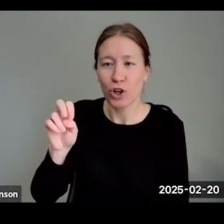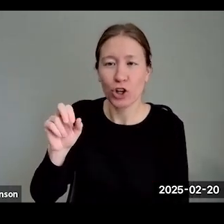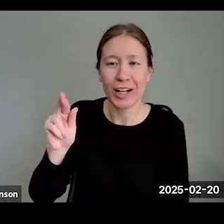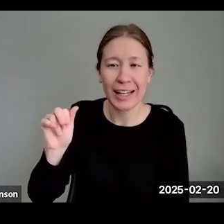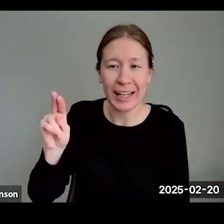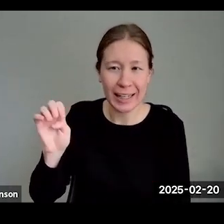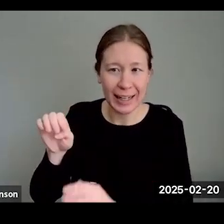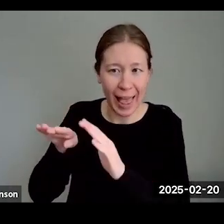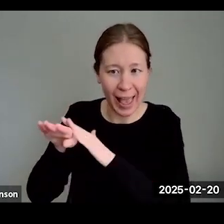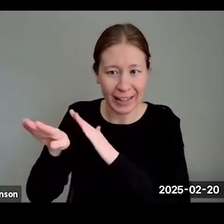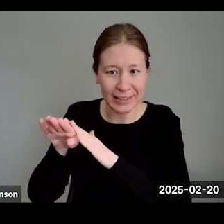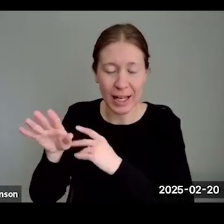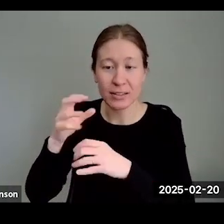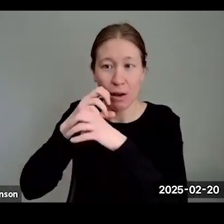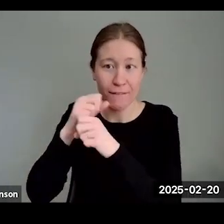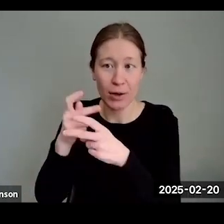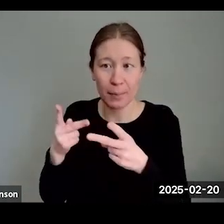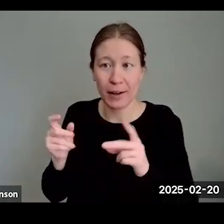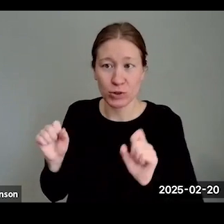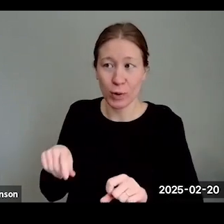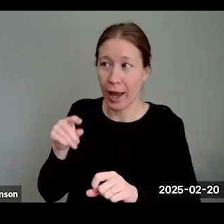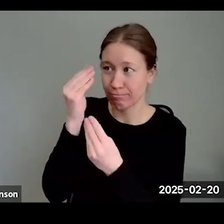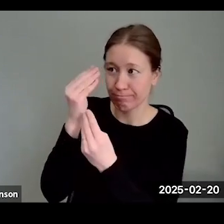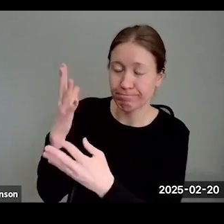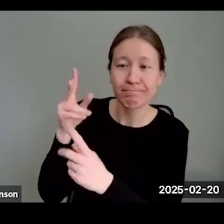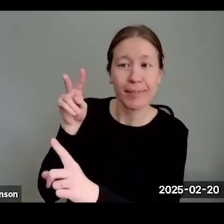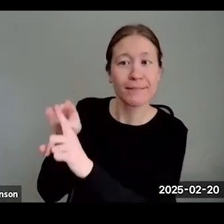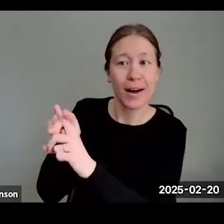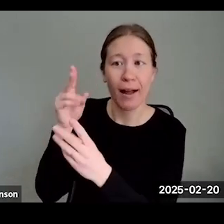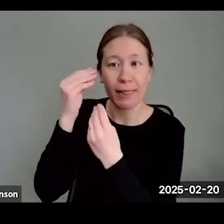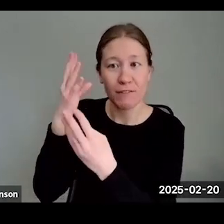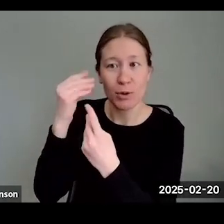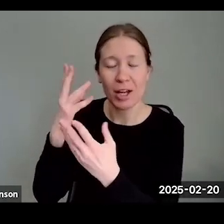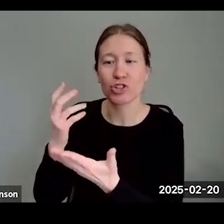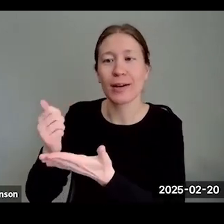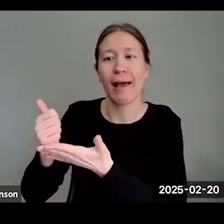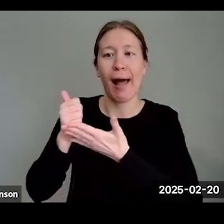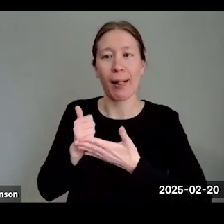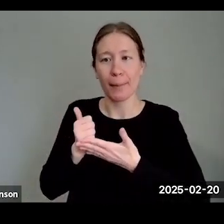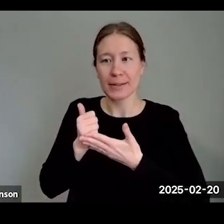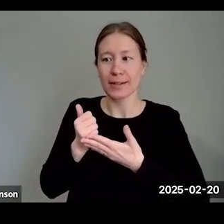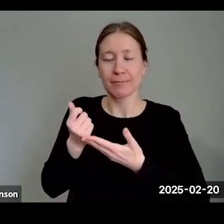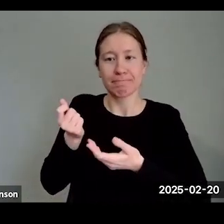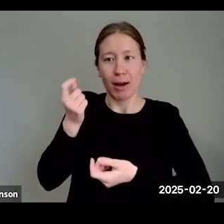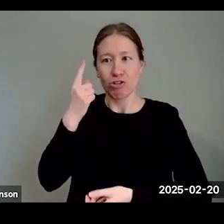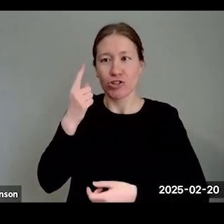provide this information, which helps give us a better understanding of the diversity of our organization.